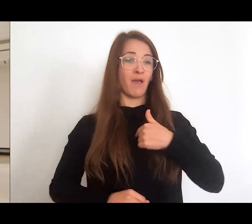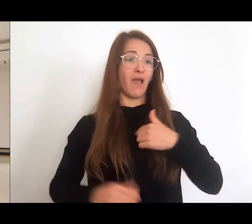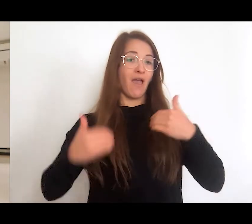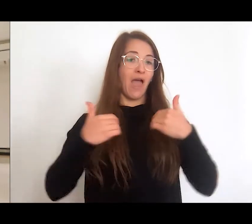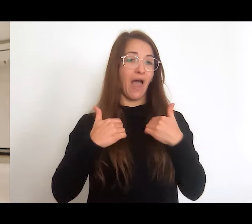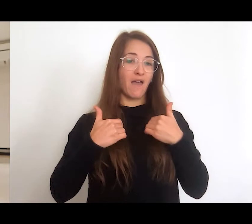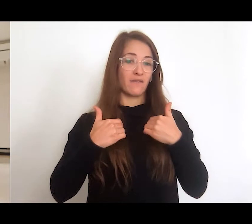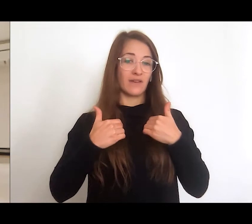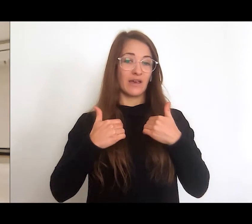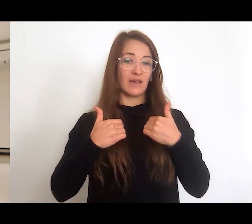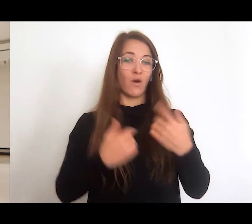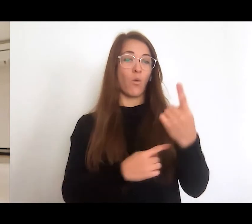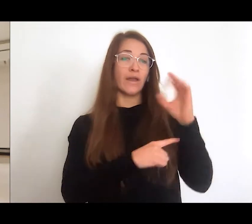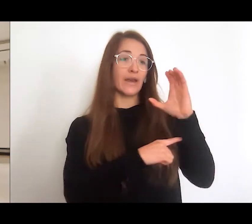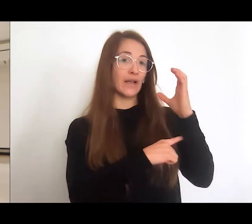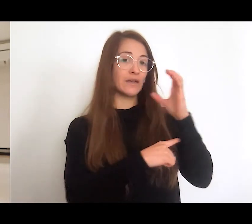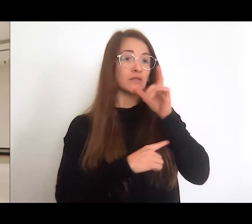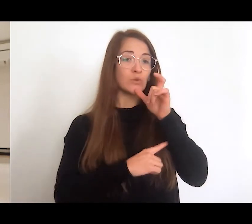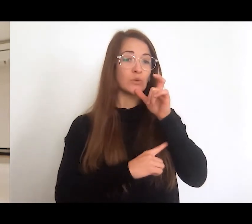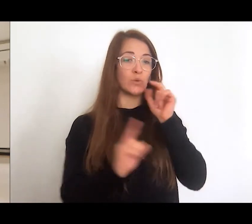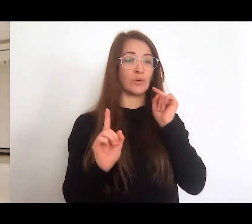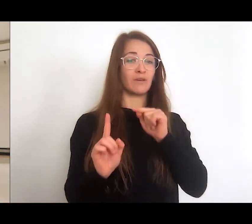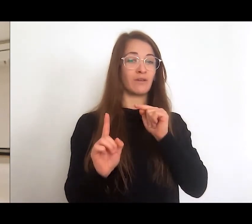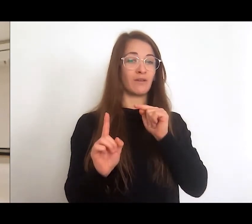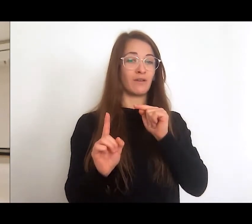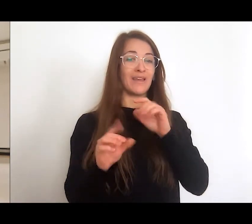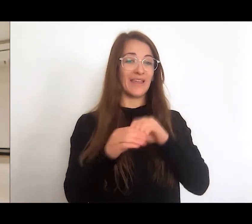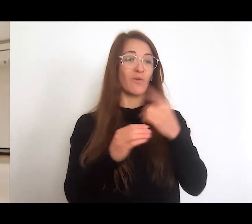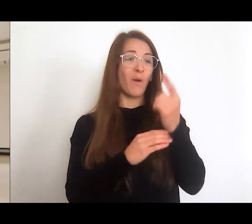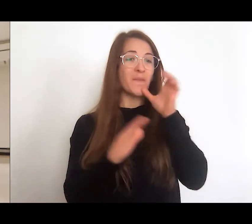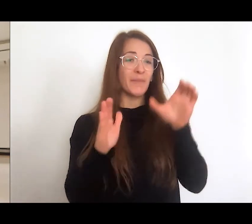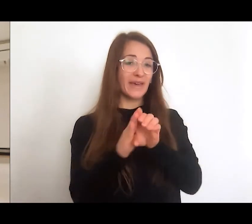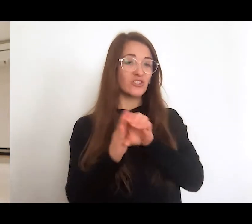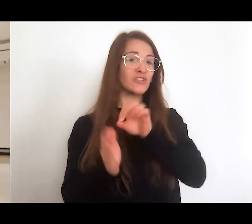I HAVE ONE COUSIN WHO ACTUALLY